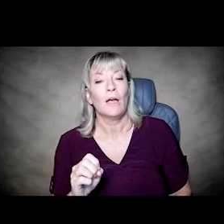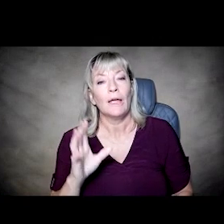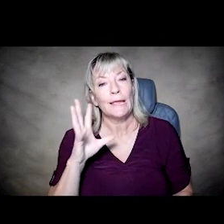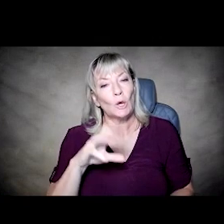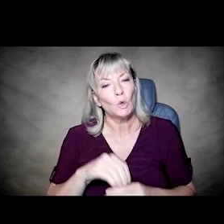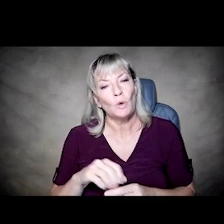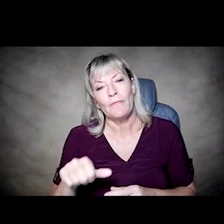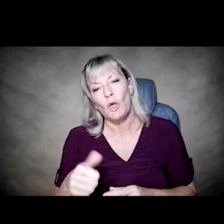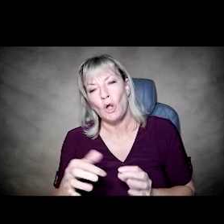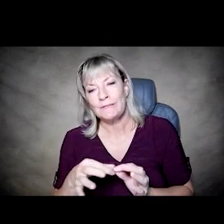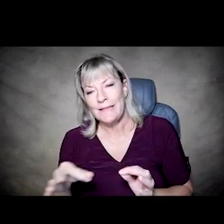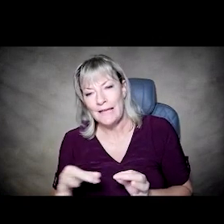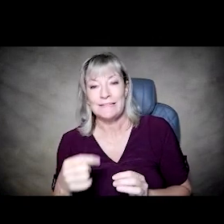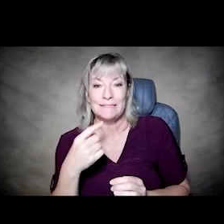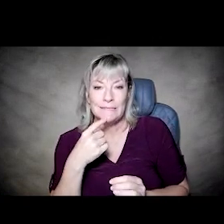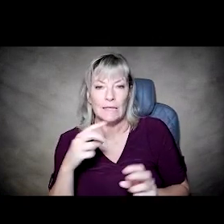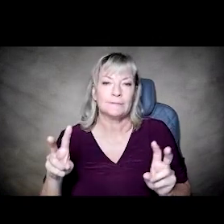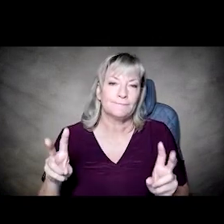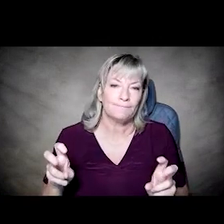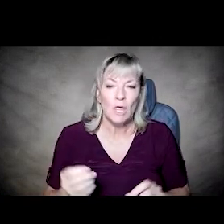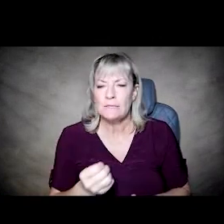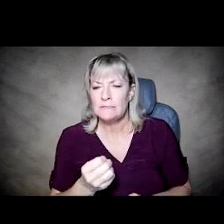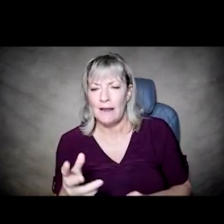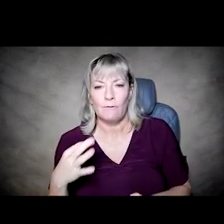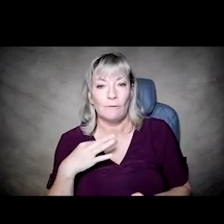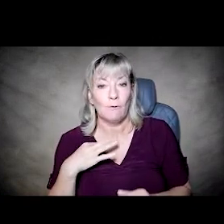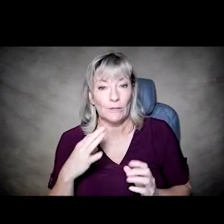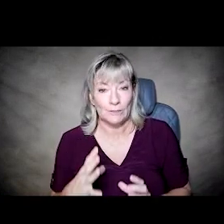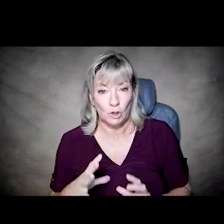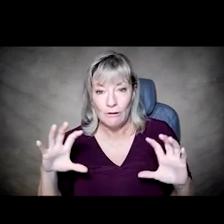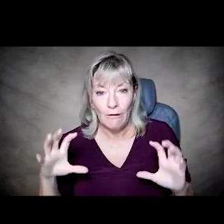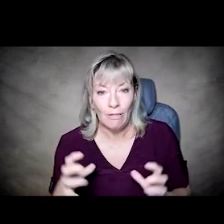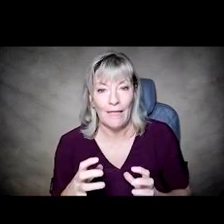“Several volunteers at Collective Community’s Annual Charity Event”.